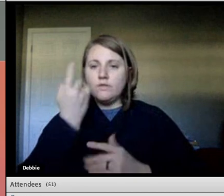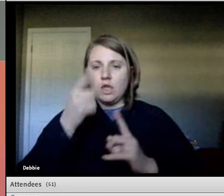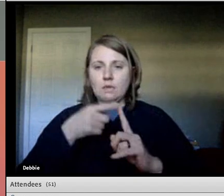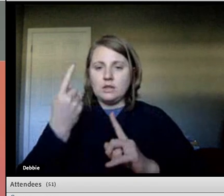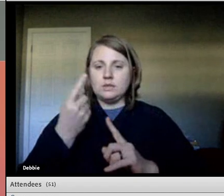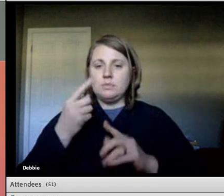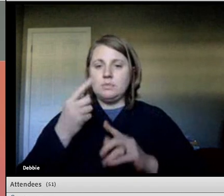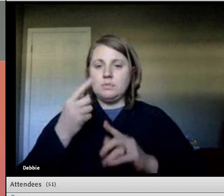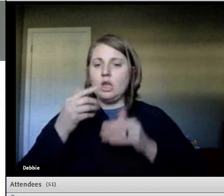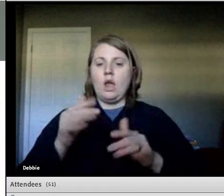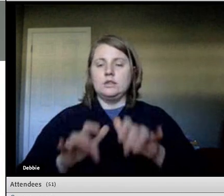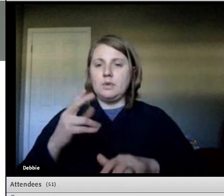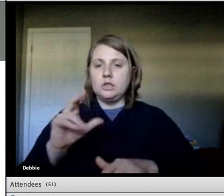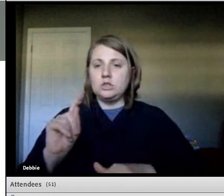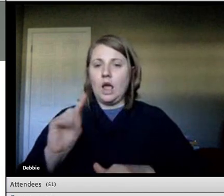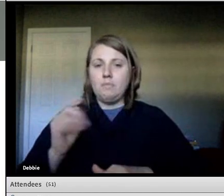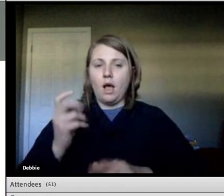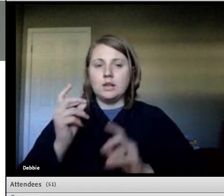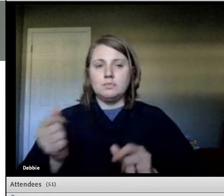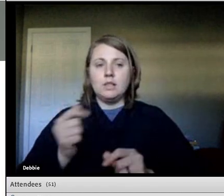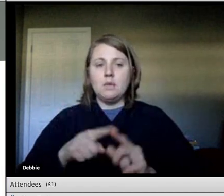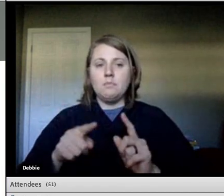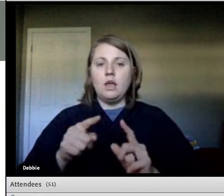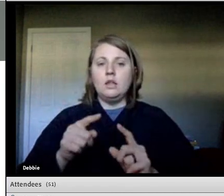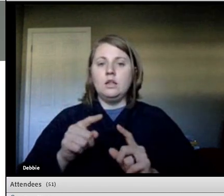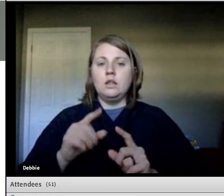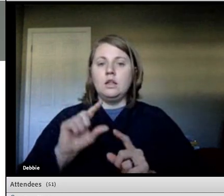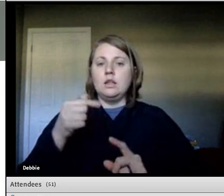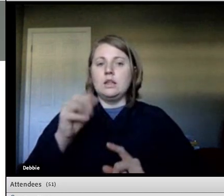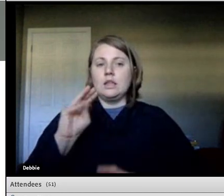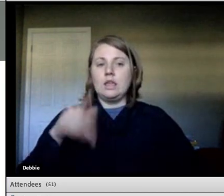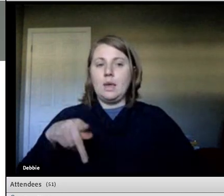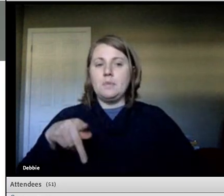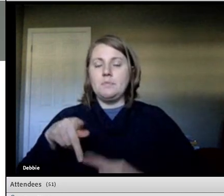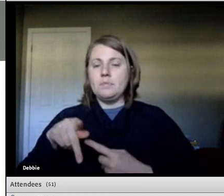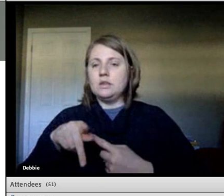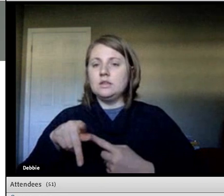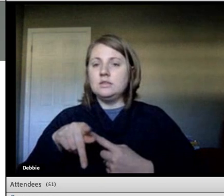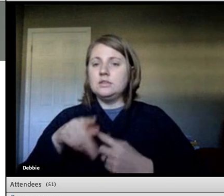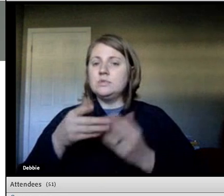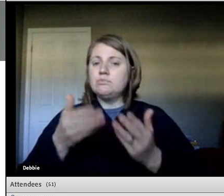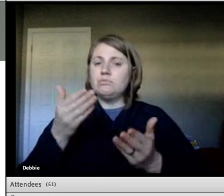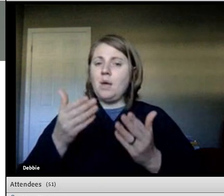GIMP is probably almost up there with Blender in the open-source world.